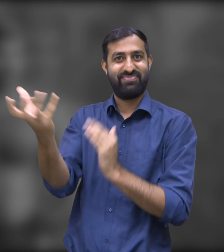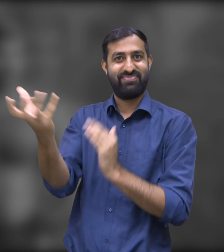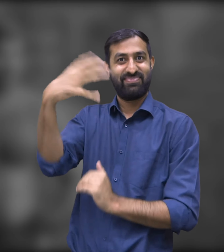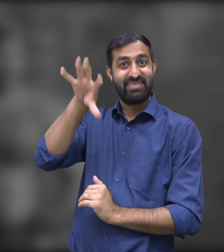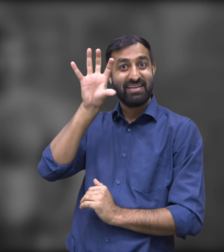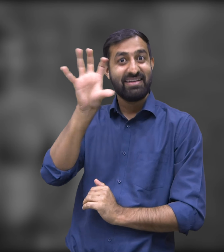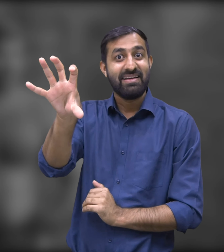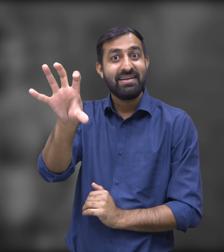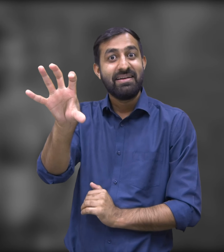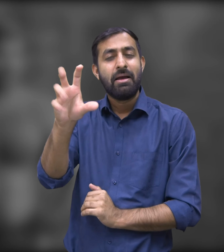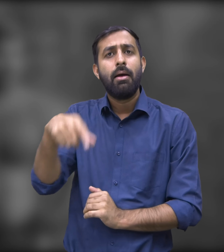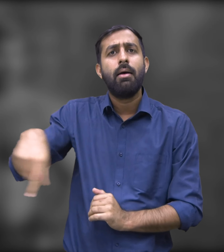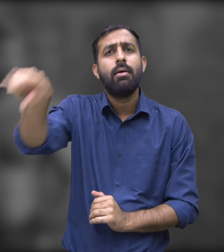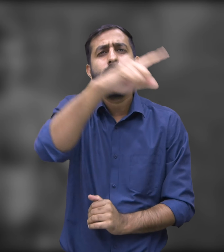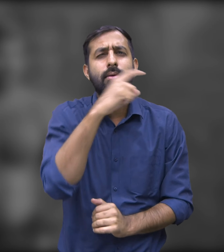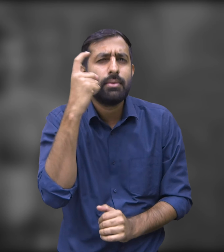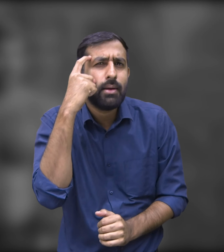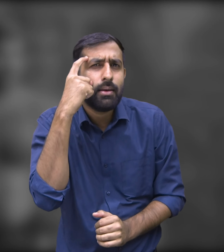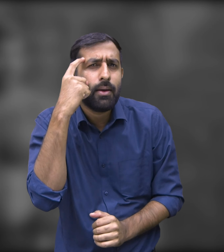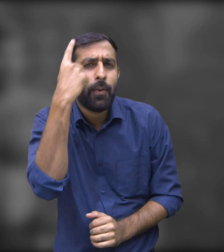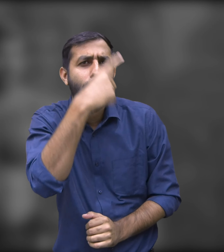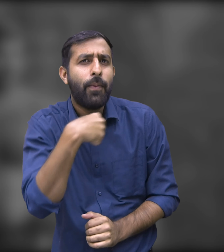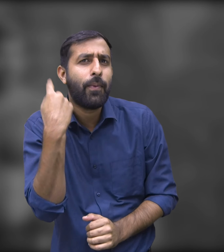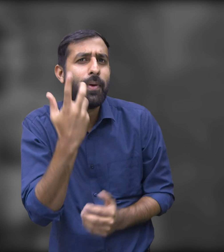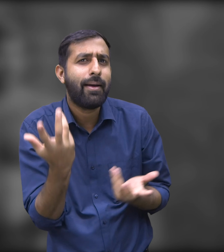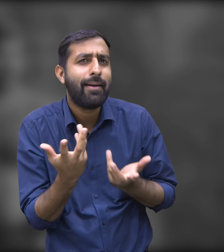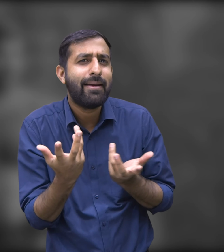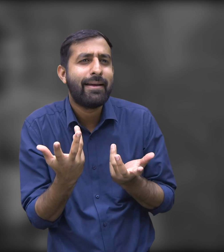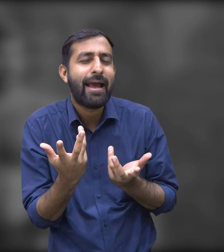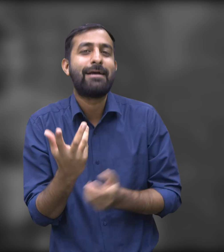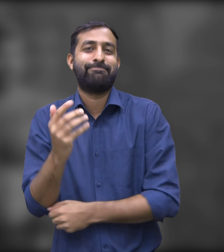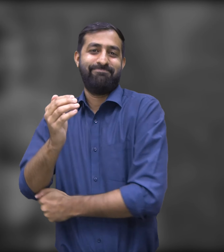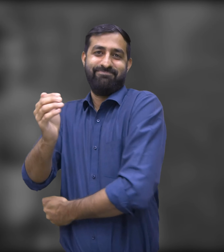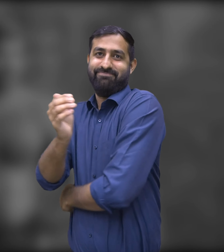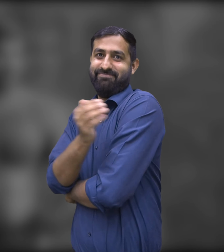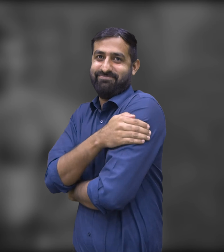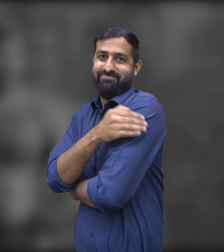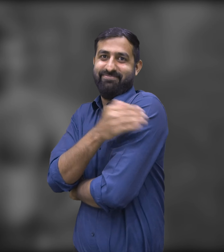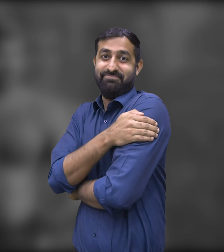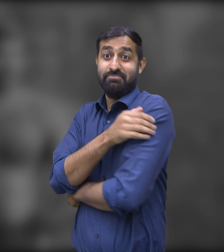Similarly, from the state of Haryana we have a sports person. He is - Virendra Singh.